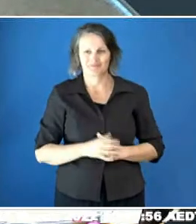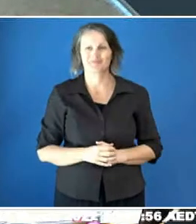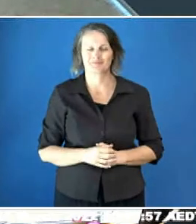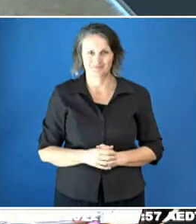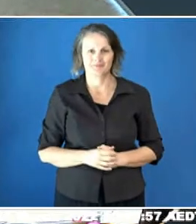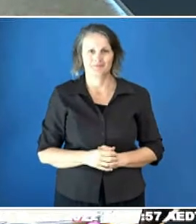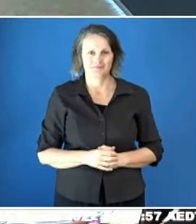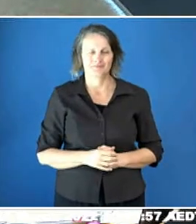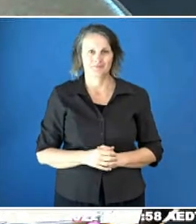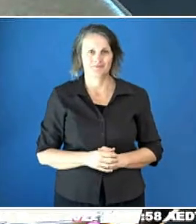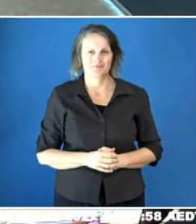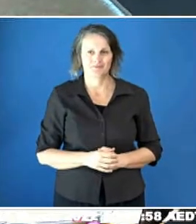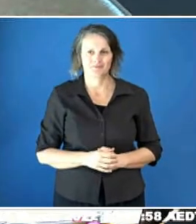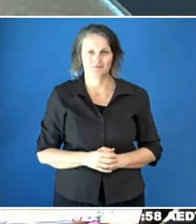So I am going to -- CHAIR: Yes. Libby -- MS EASTMAN: Sorry, go ahead.